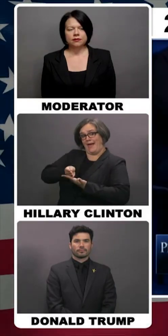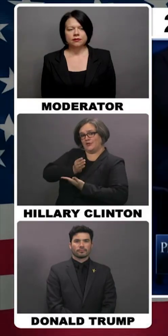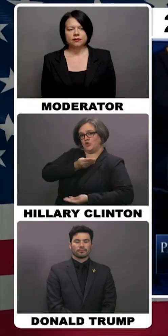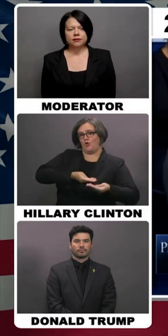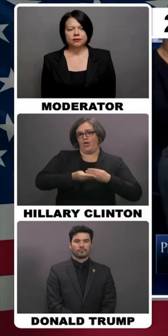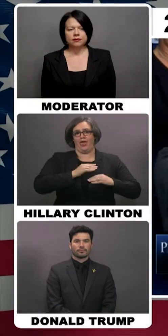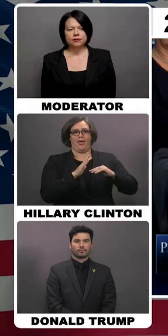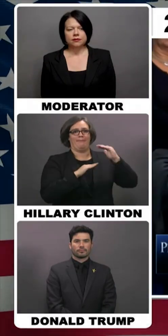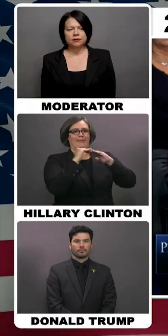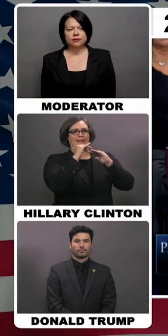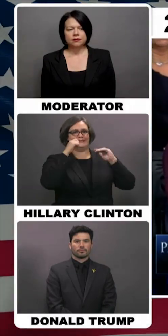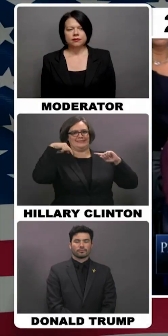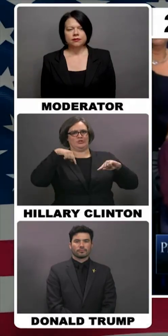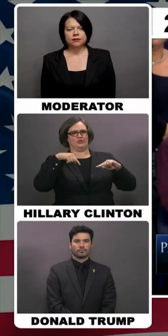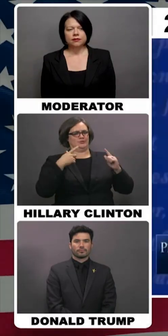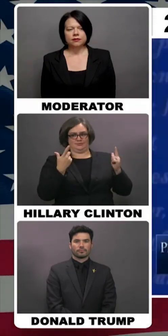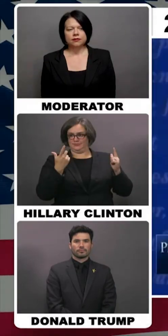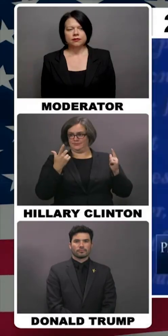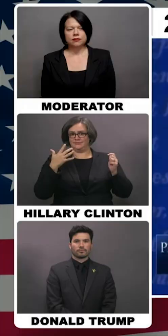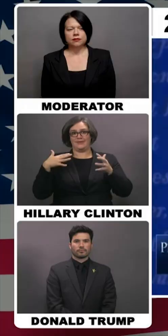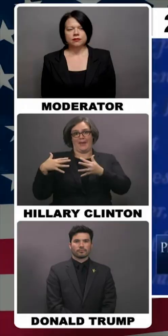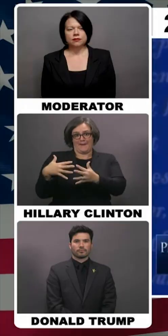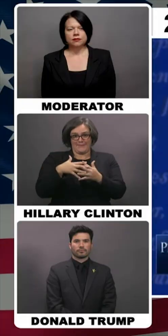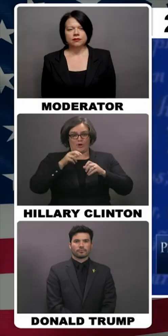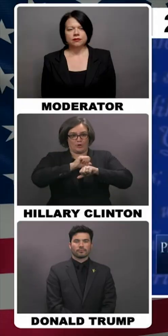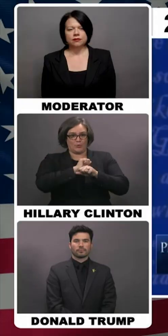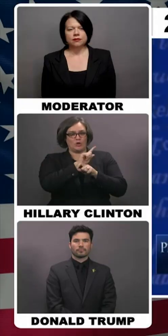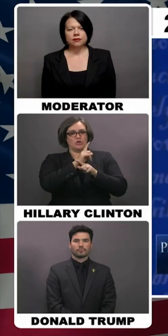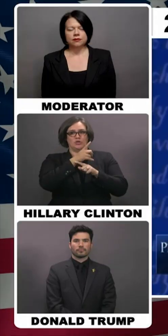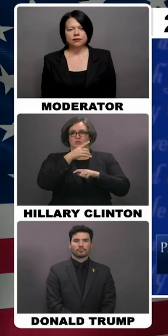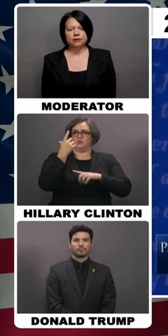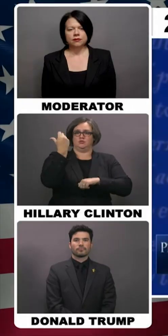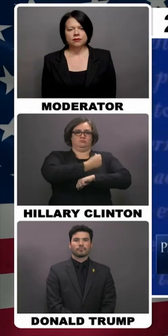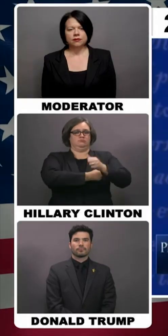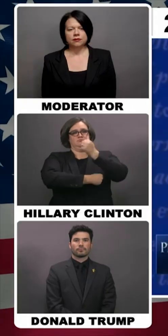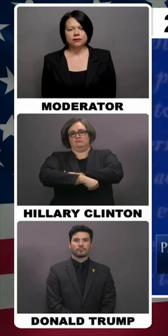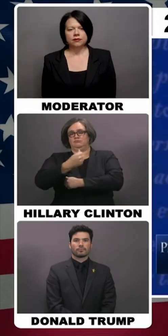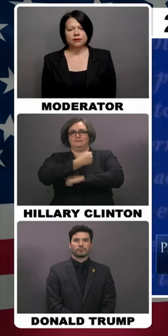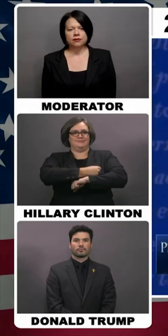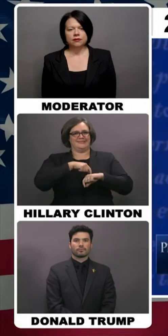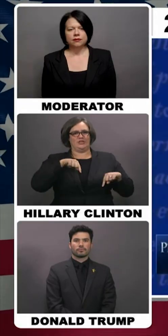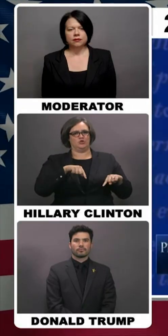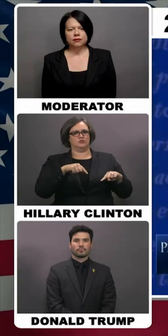and American steel plants outta business. That's something that I fought against as a senator